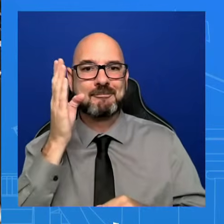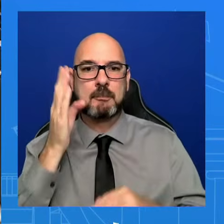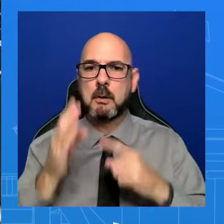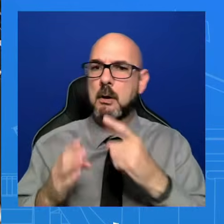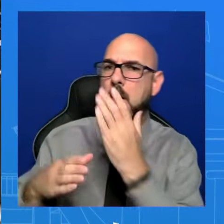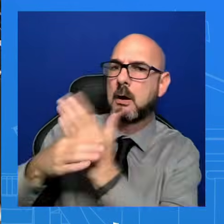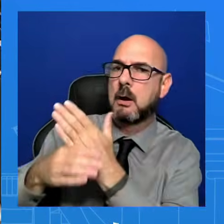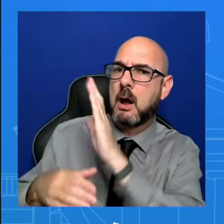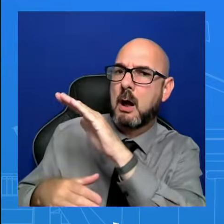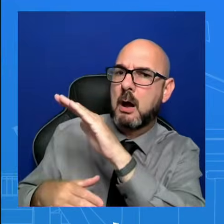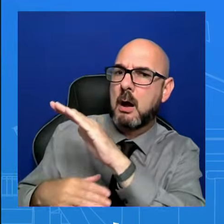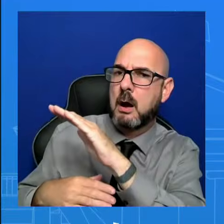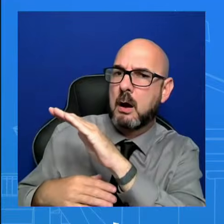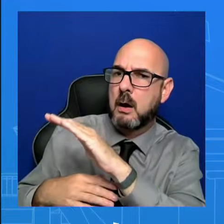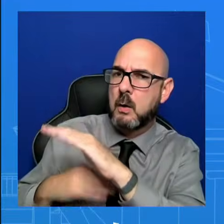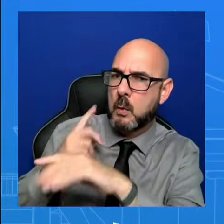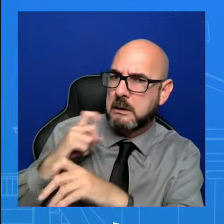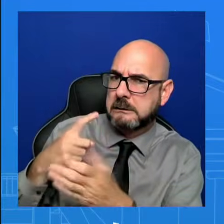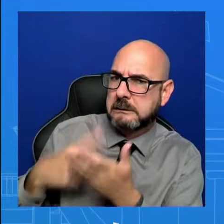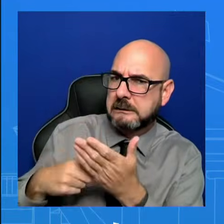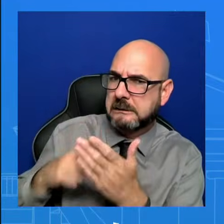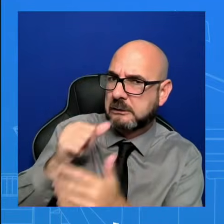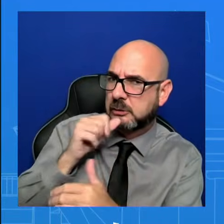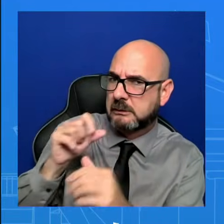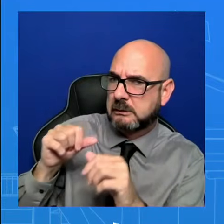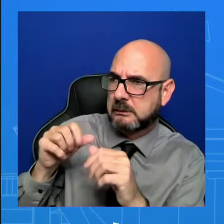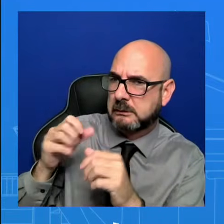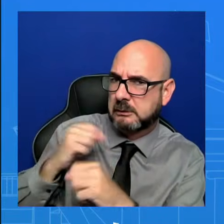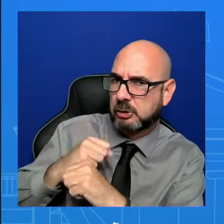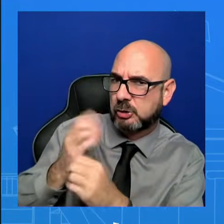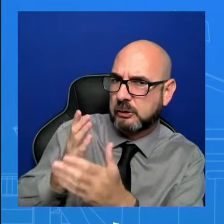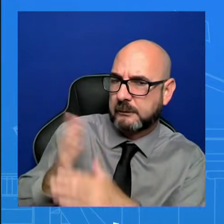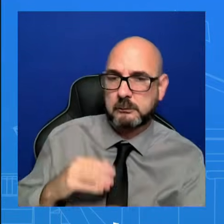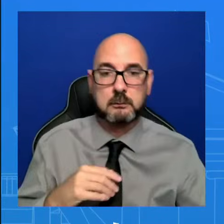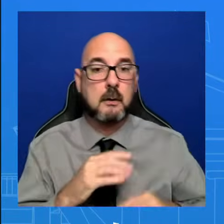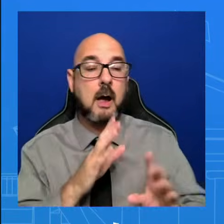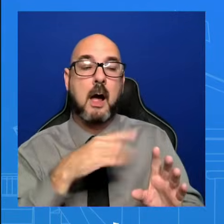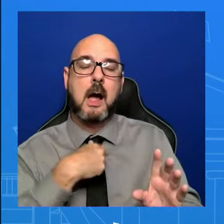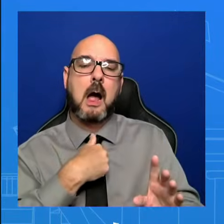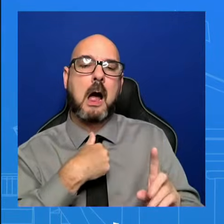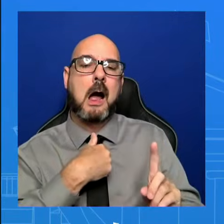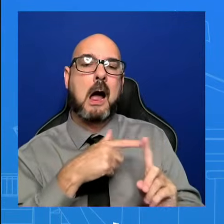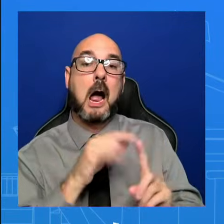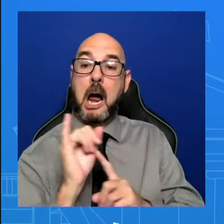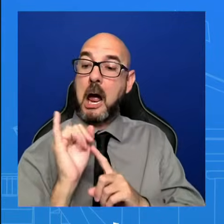Ms. Jean-Pierre: Well, I -- I mean, look, I don't want to get into hypotheticals here. I -- you know, the President is hoping to encounter and deal --